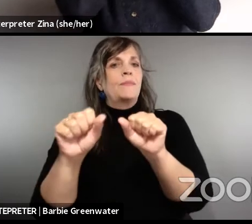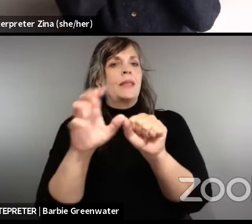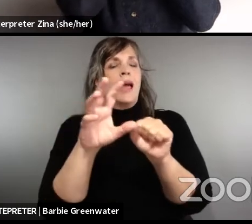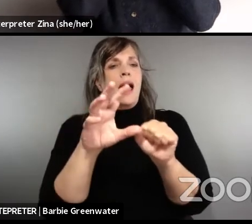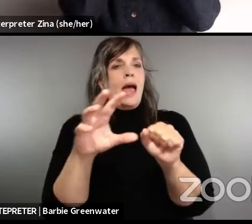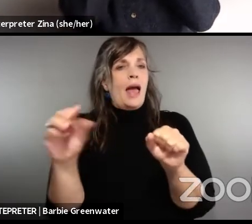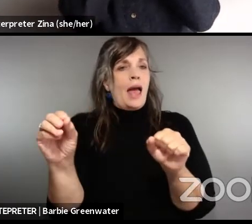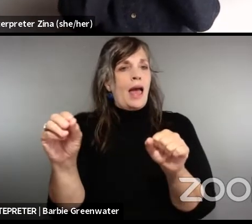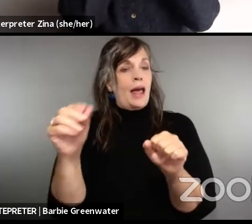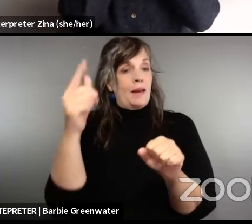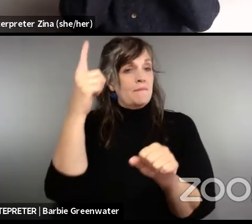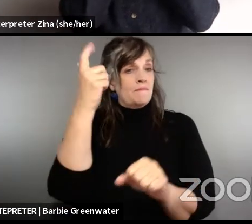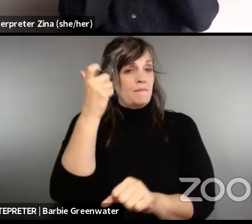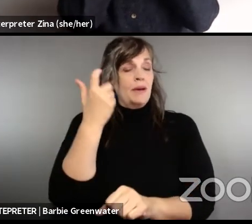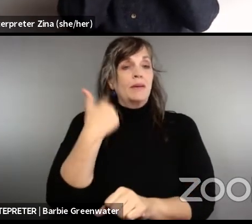because we wanted to make sure